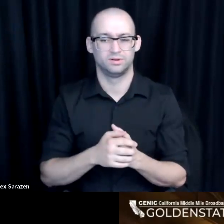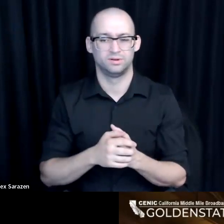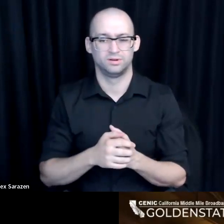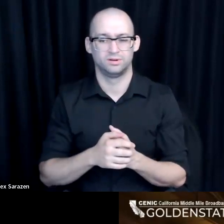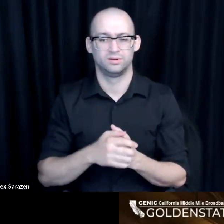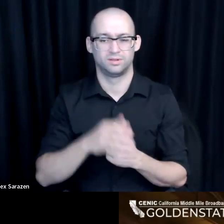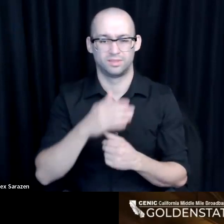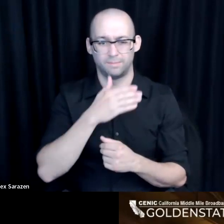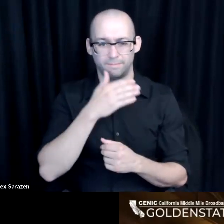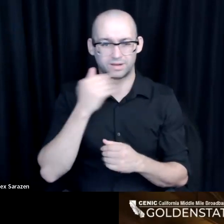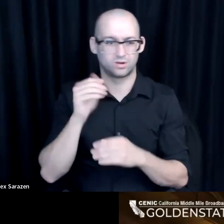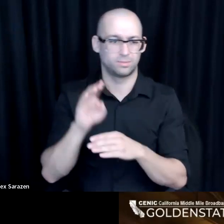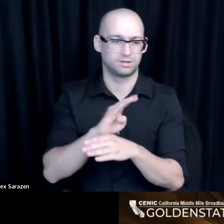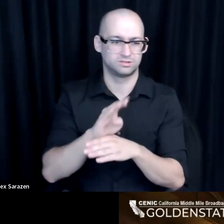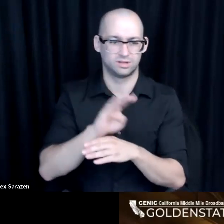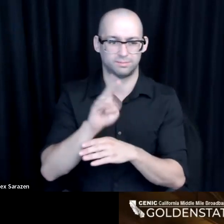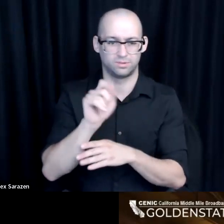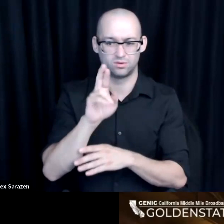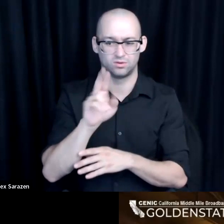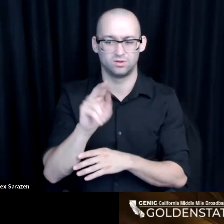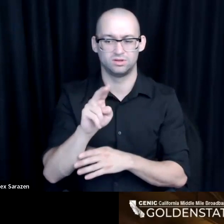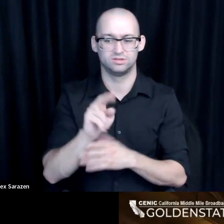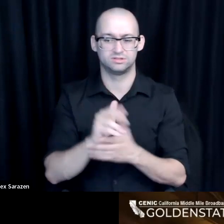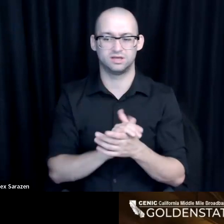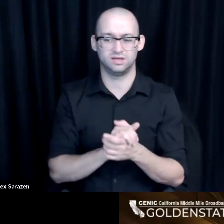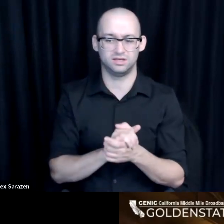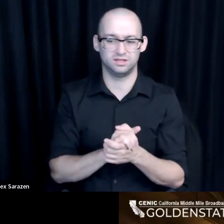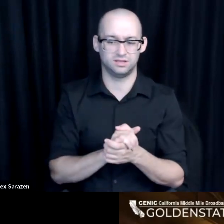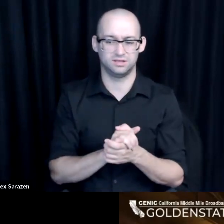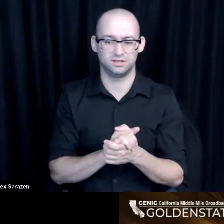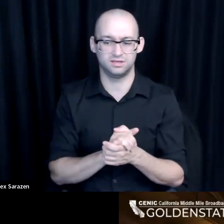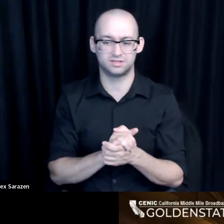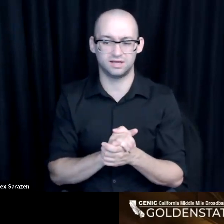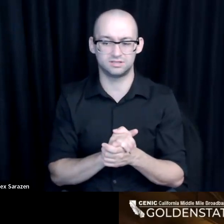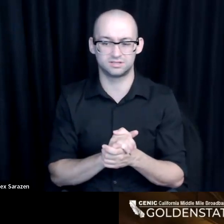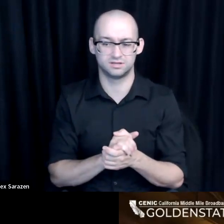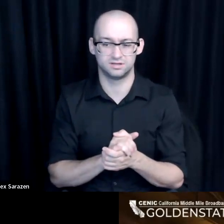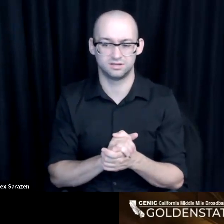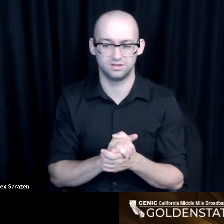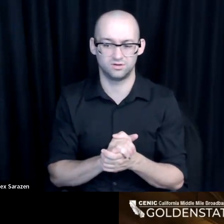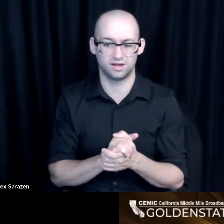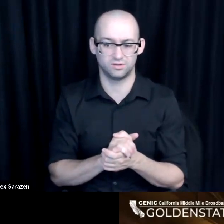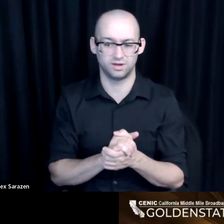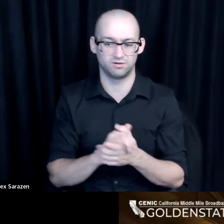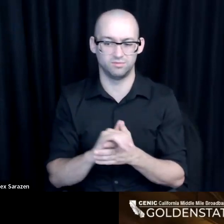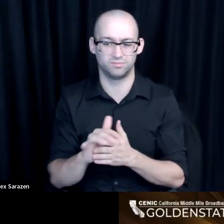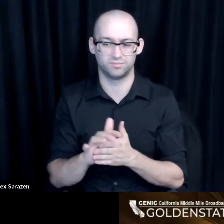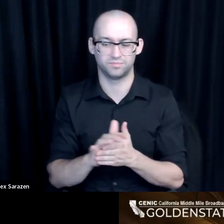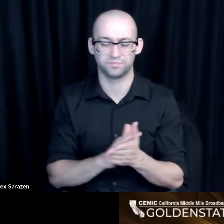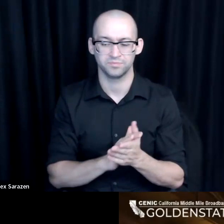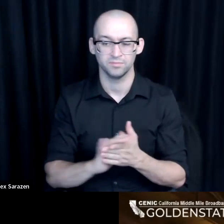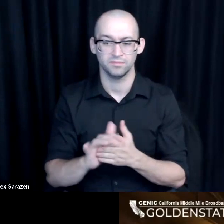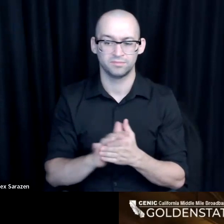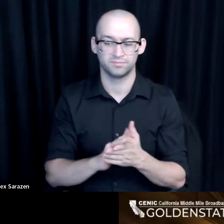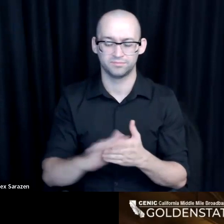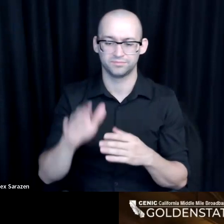Bureau. You know, verification list, that as we build out the state’s, digital equity plan or the